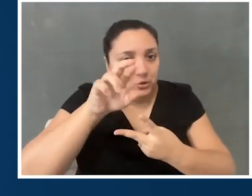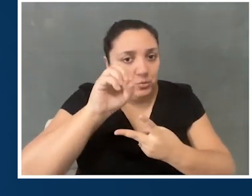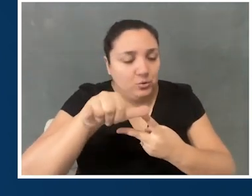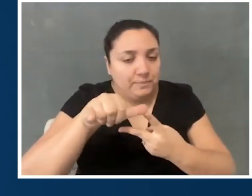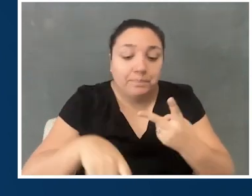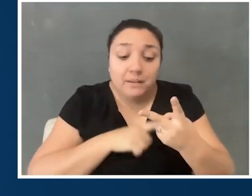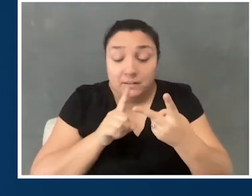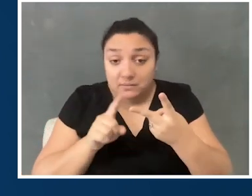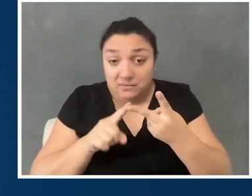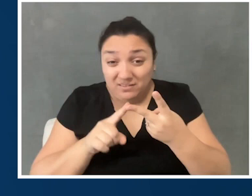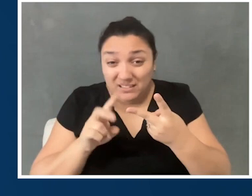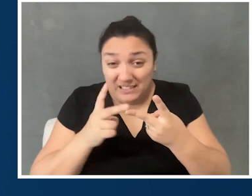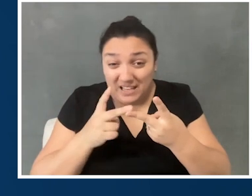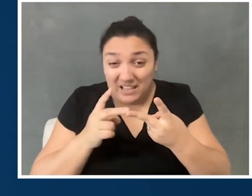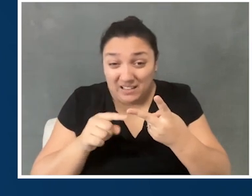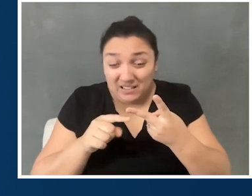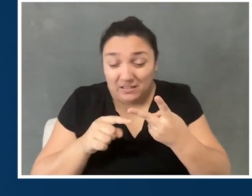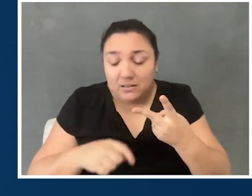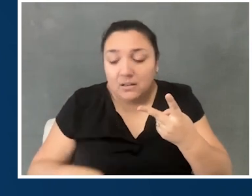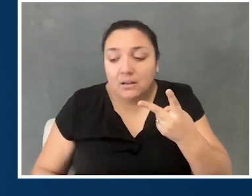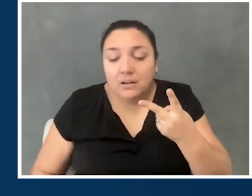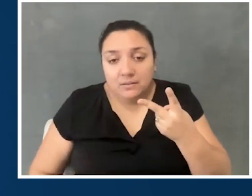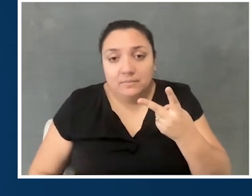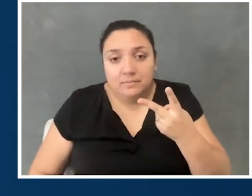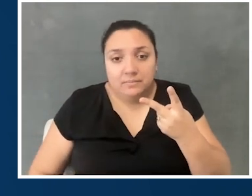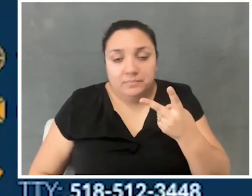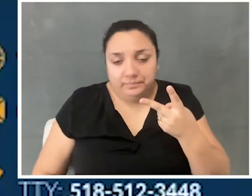that we started talking about when it comes to sidewalks?